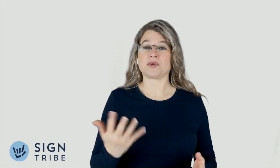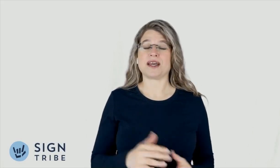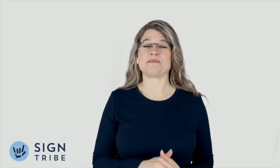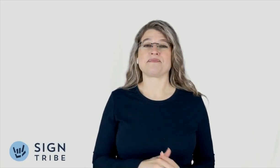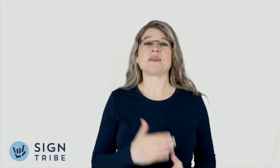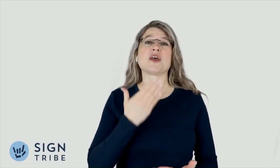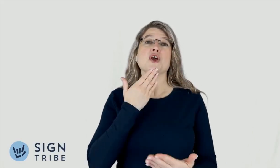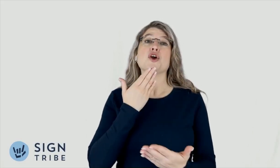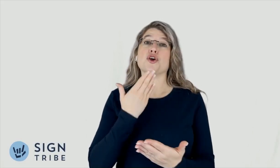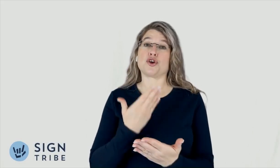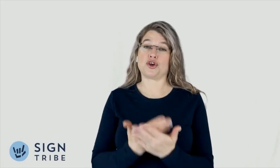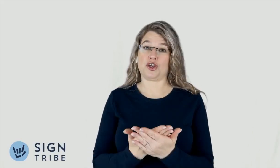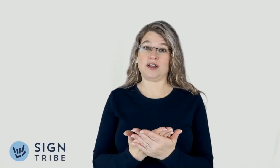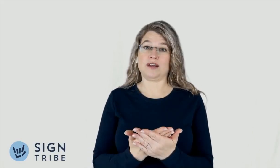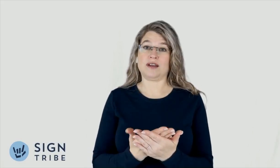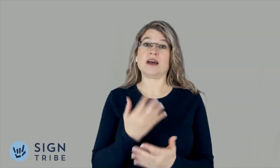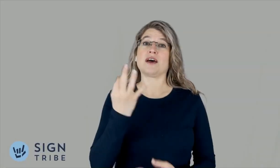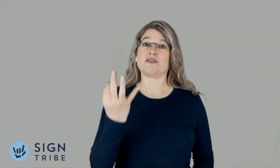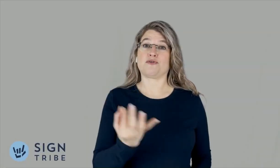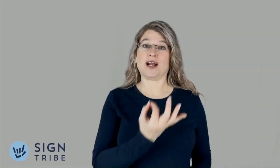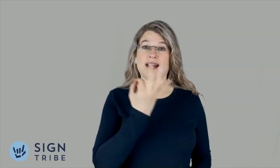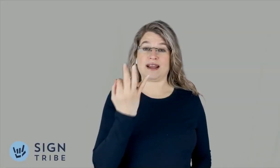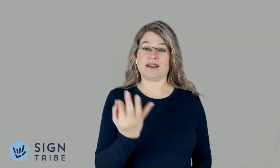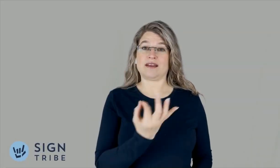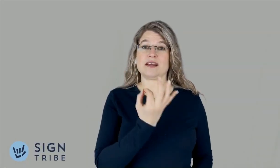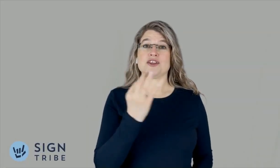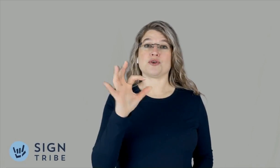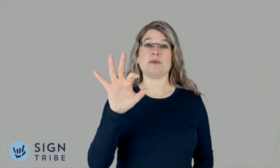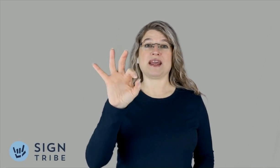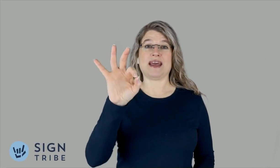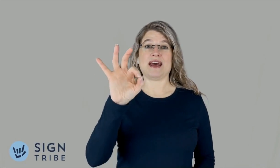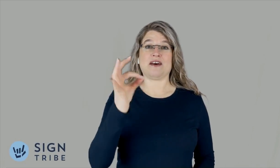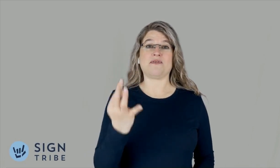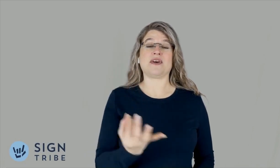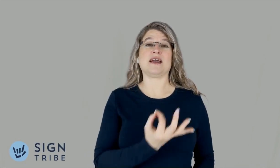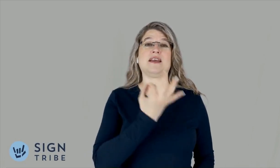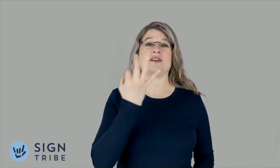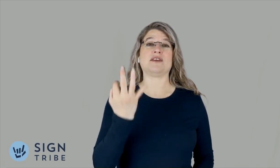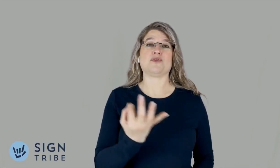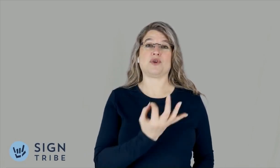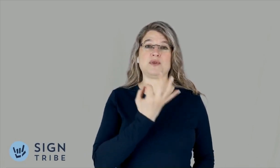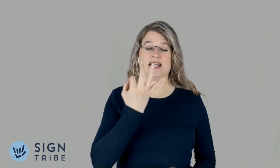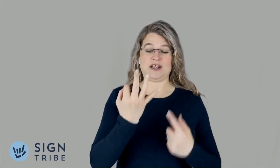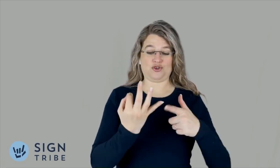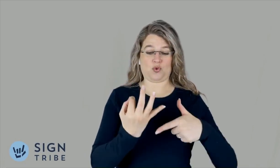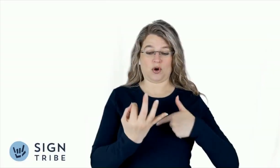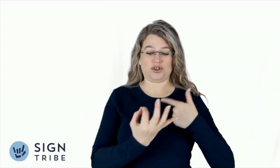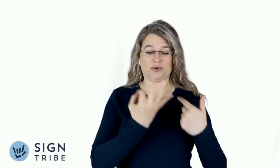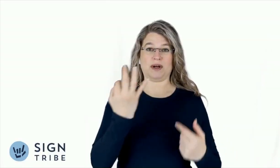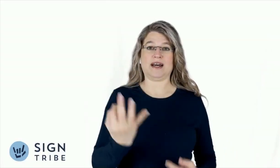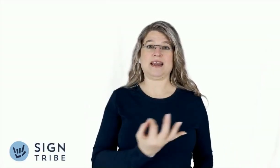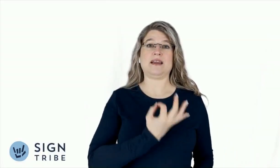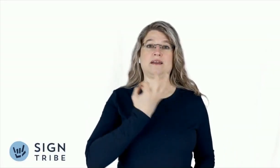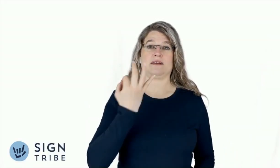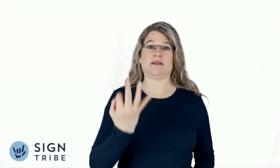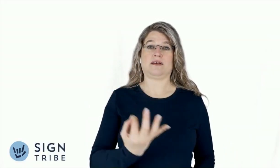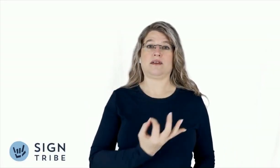Okay. Good Friday. You're going to make an F and then rotate towards your body.